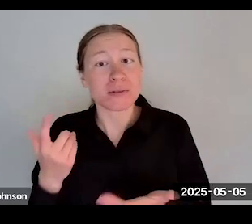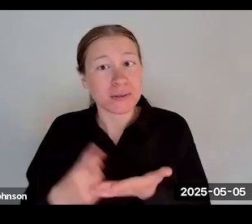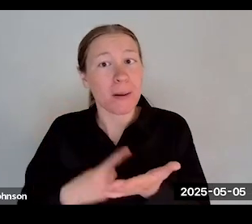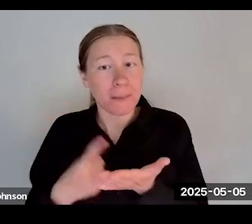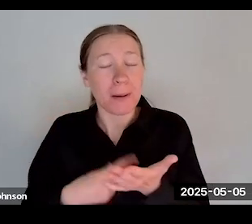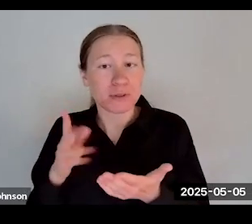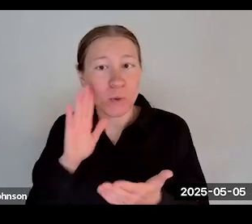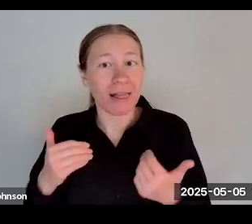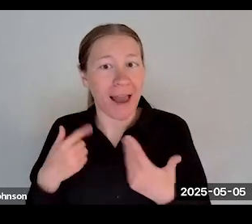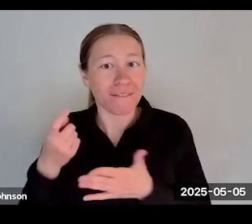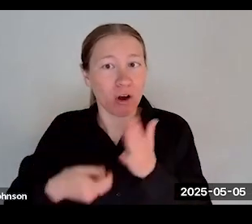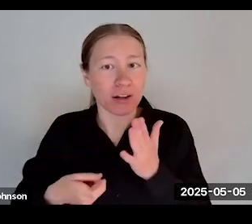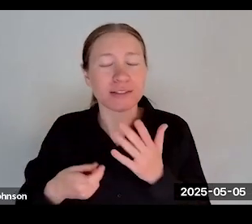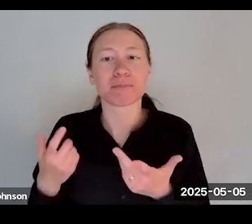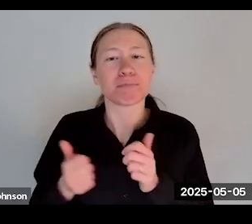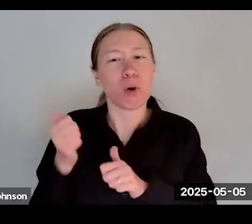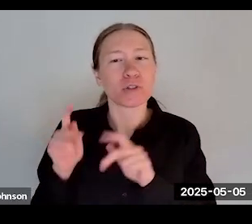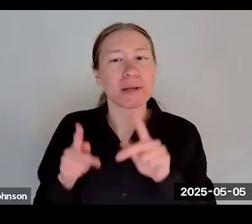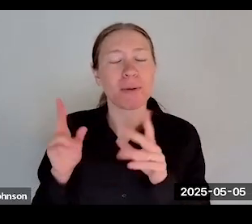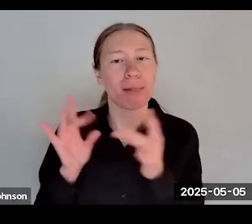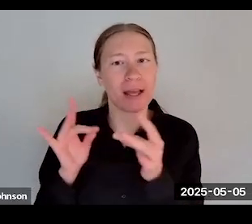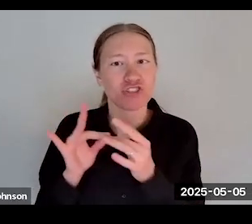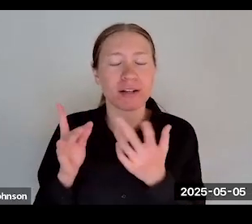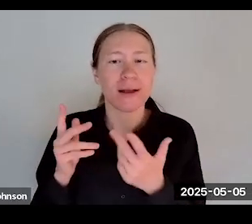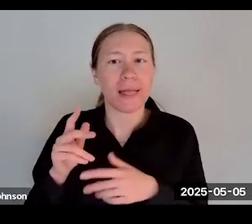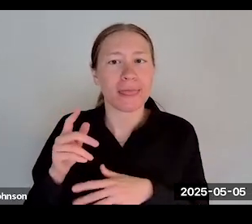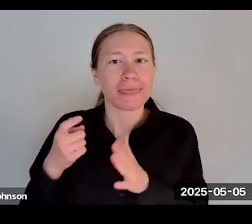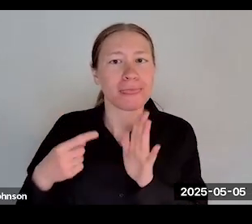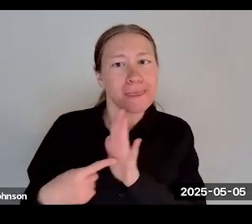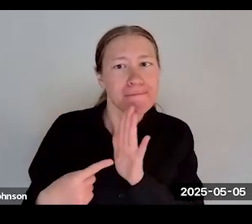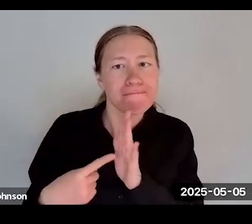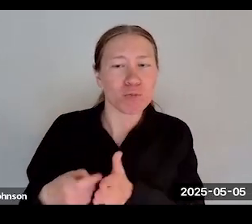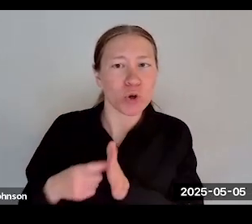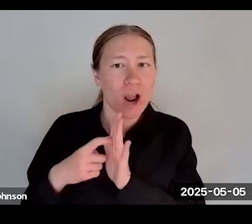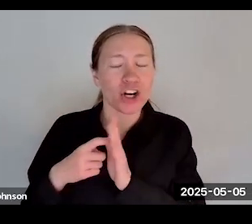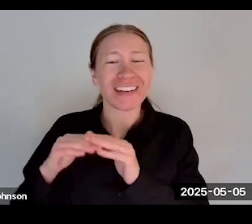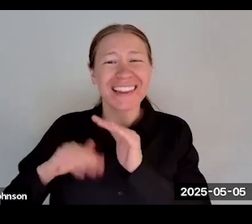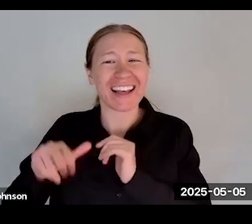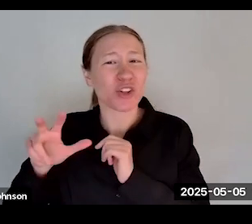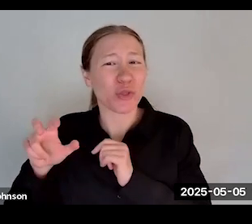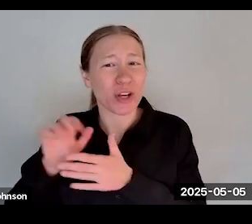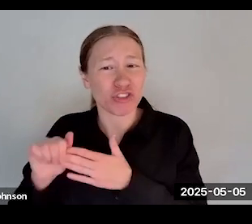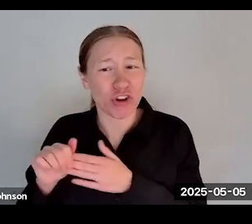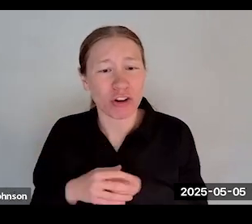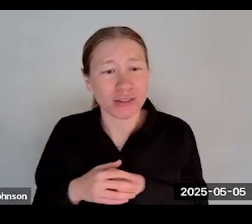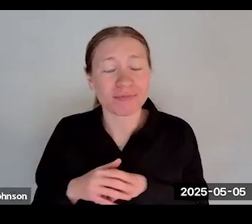that the fee to the unit is less than $300. For accommodations that require an ongoing cost,